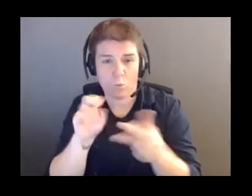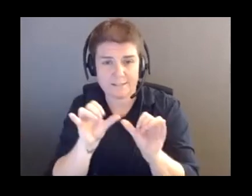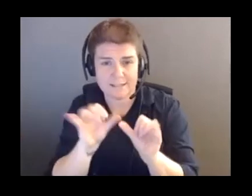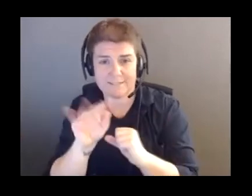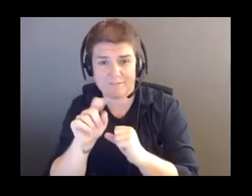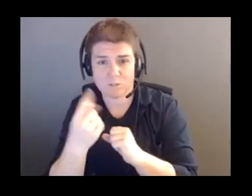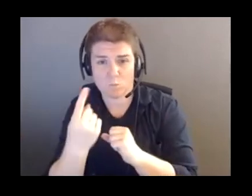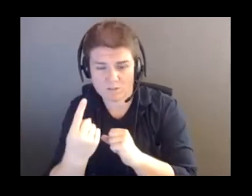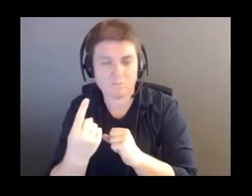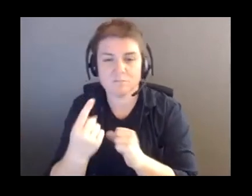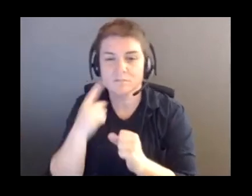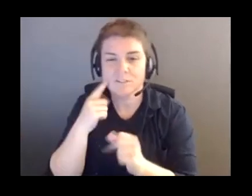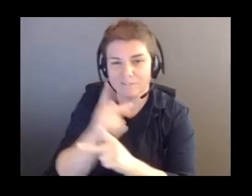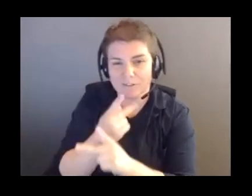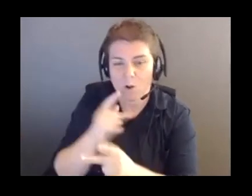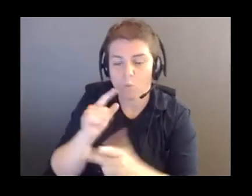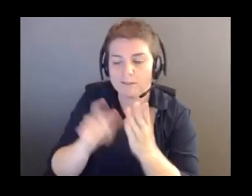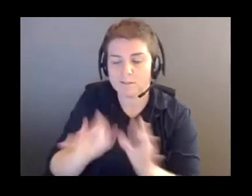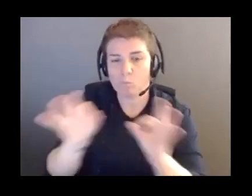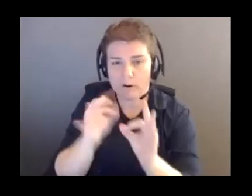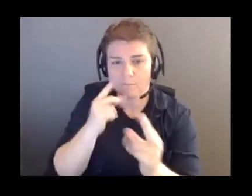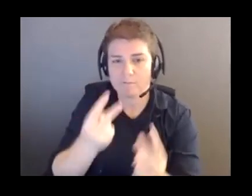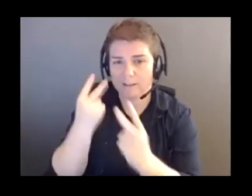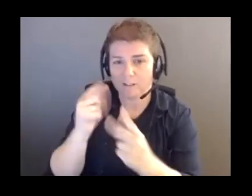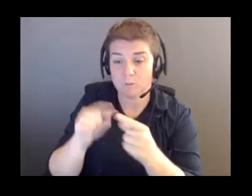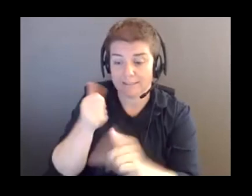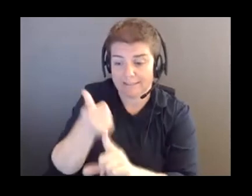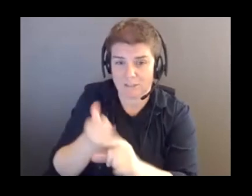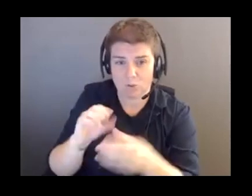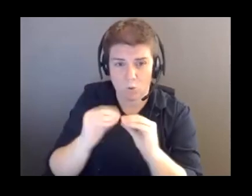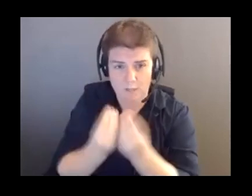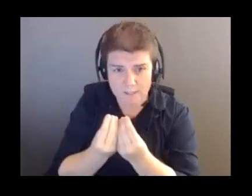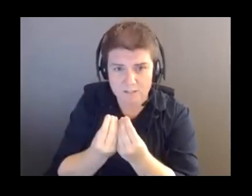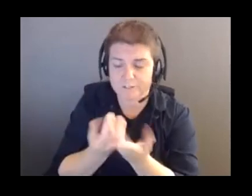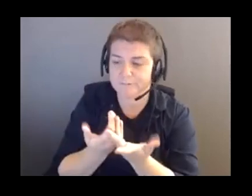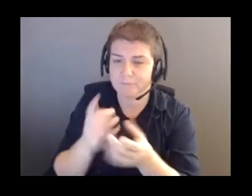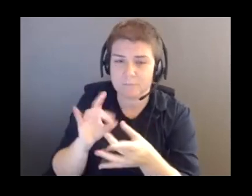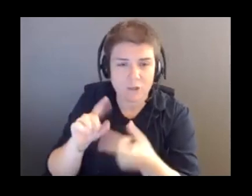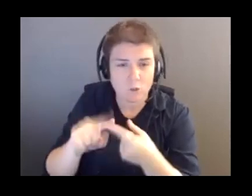each organization given what they've shared with you about their practice, goals, and particular